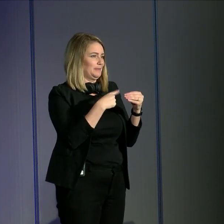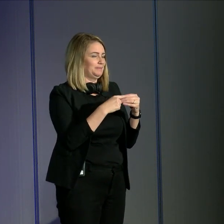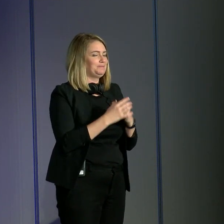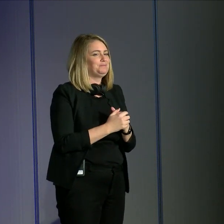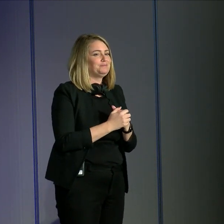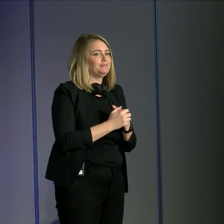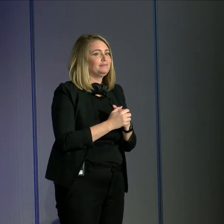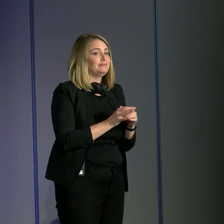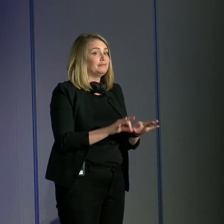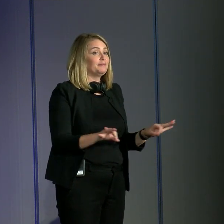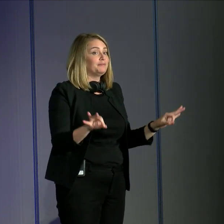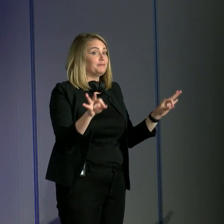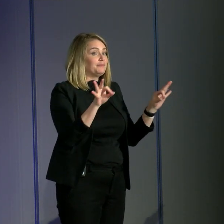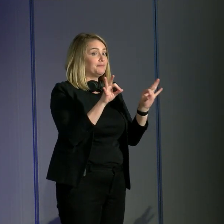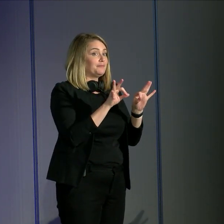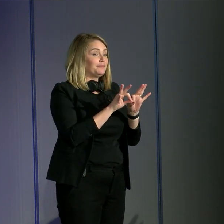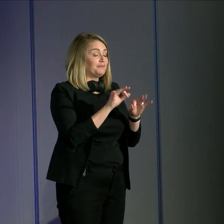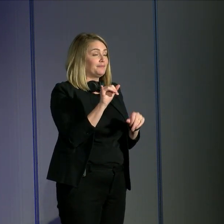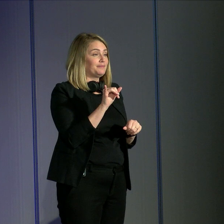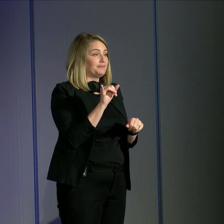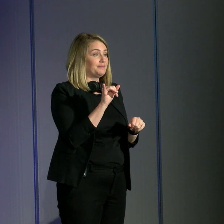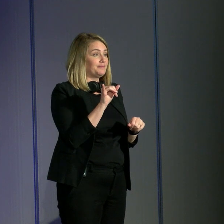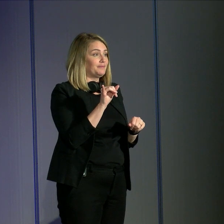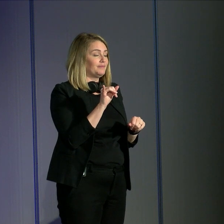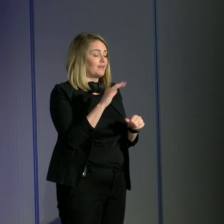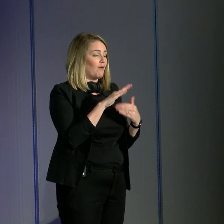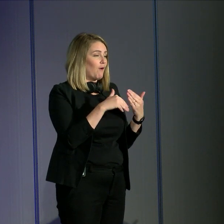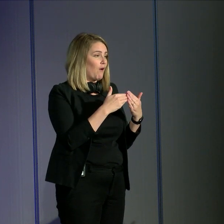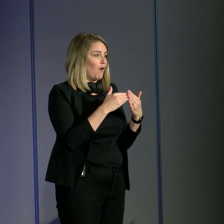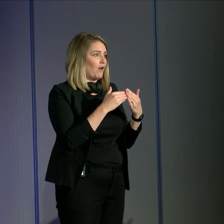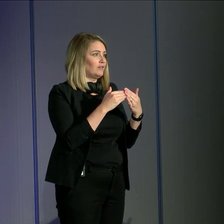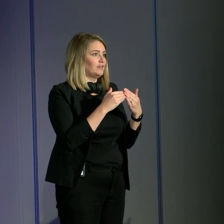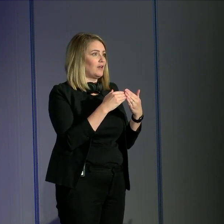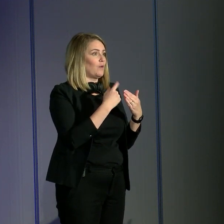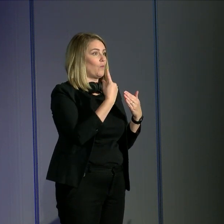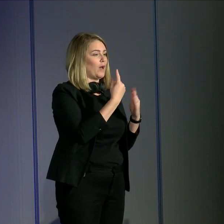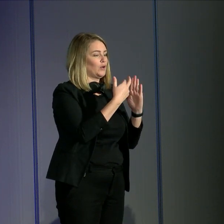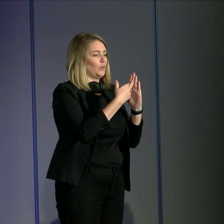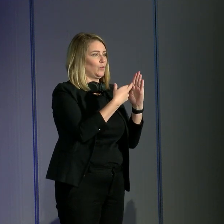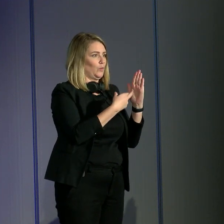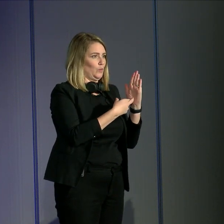Very important to note here, this is all based on one rule set. Okay?